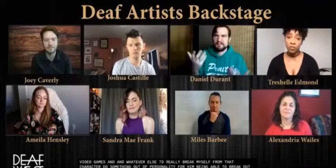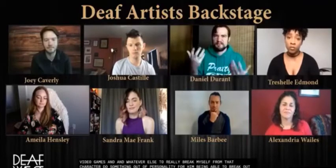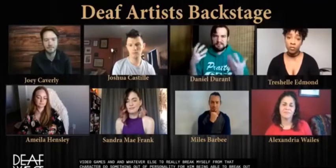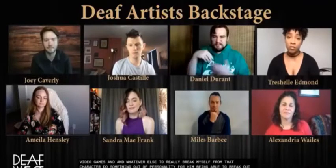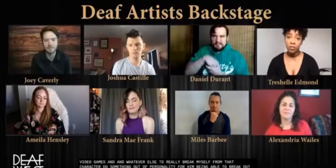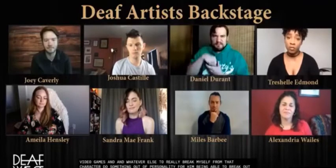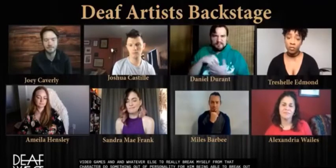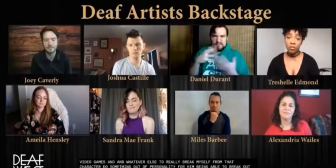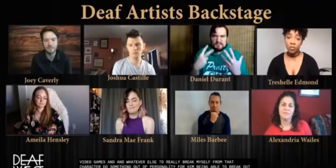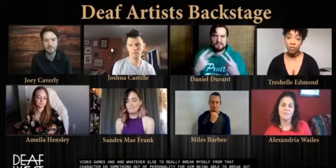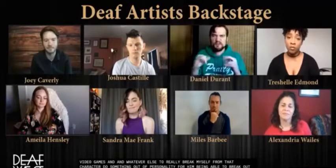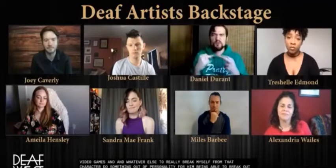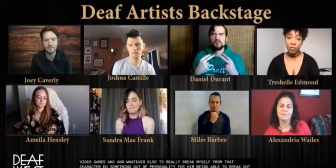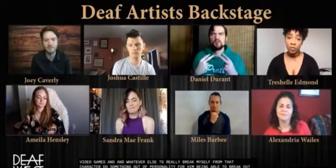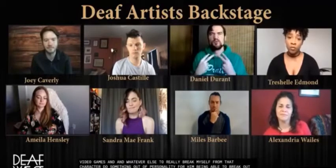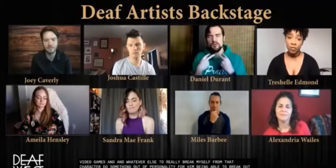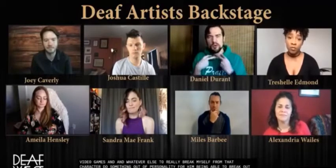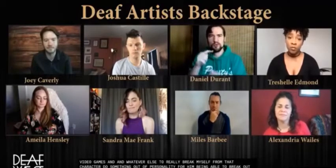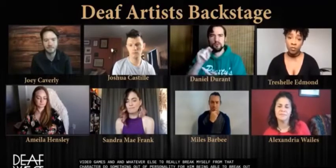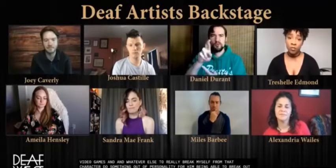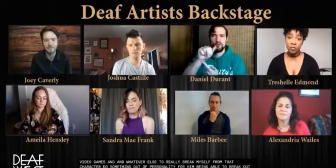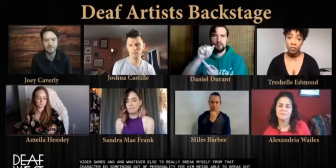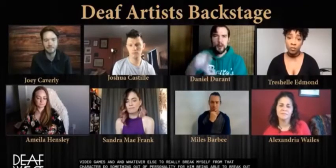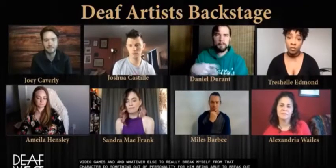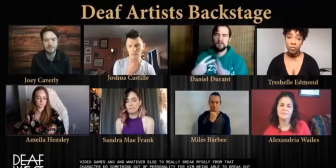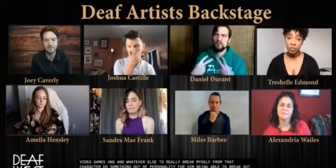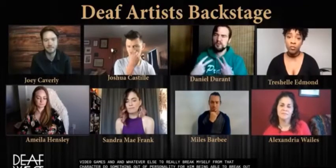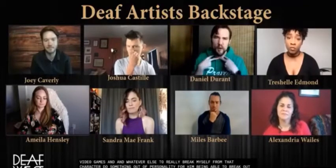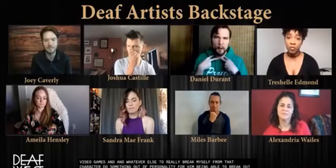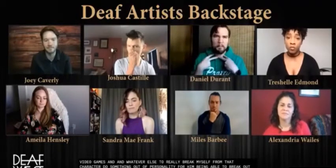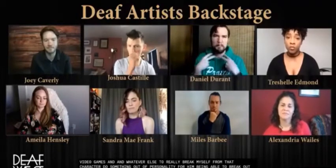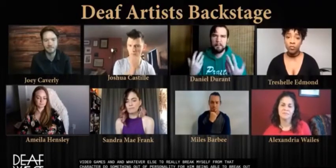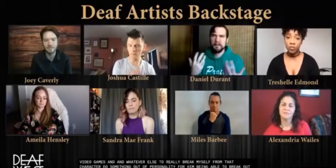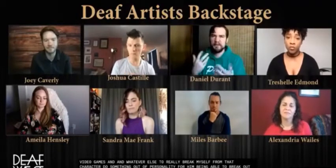And he just feels stuck or trapped.